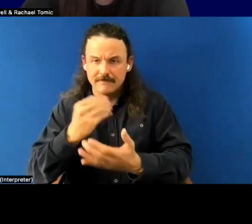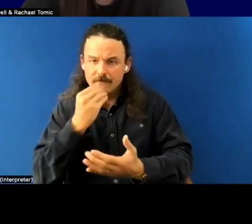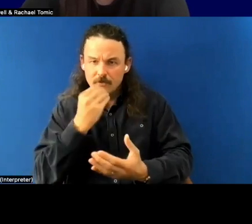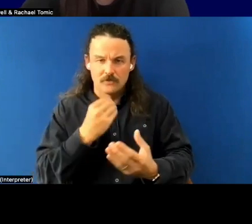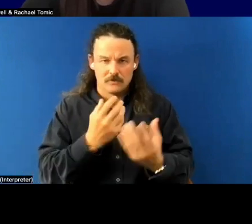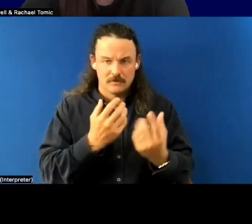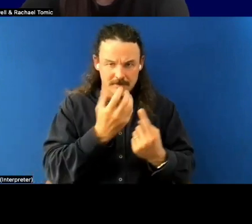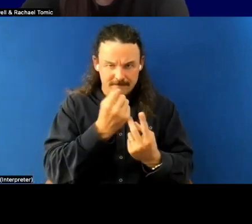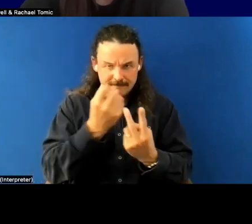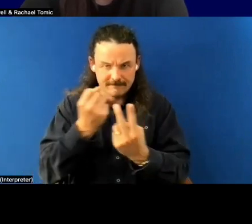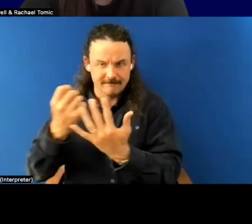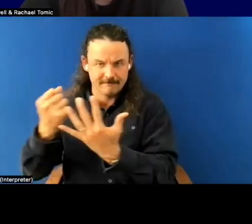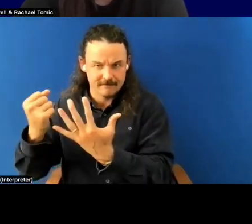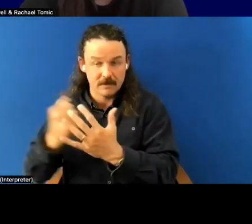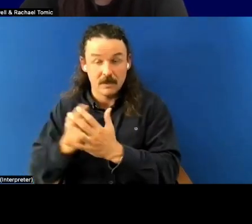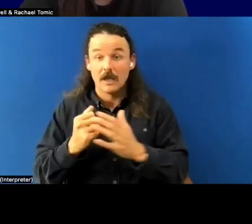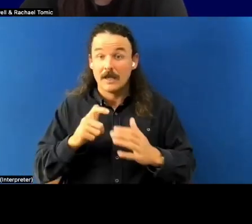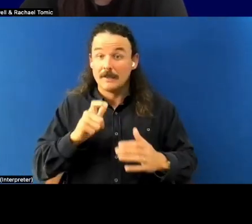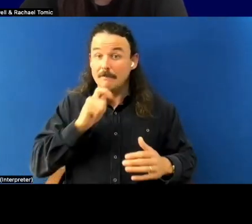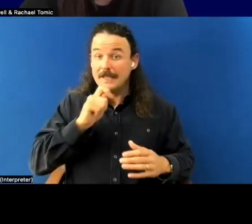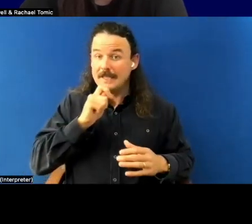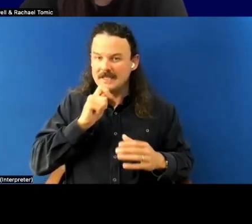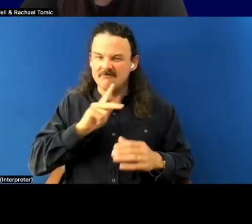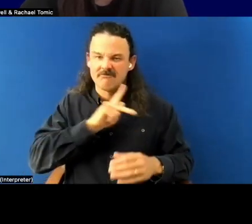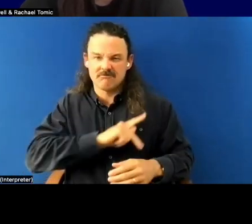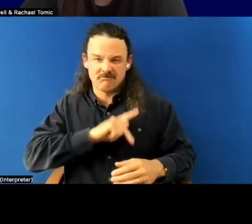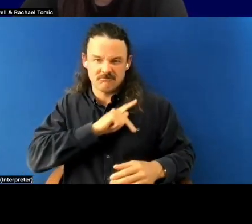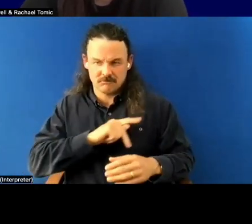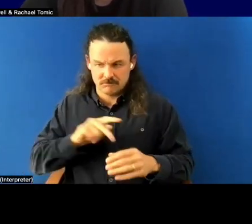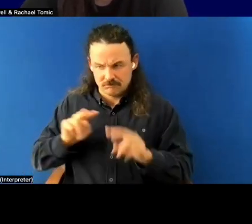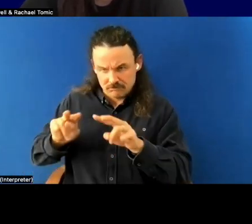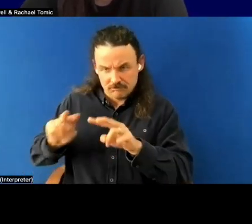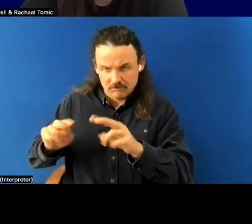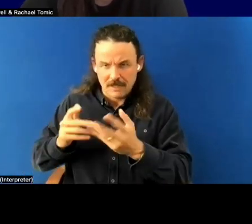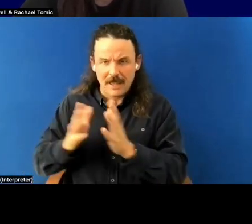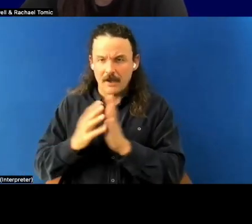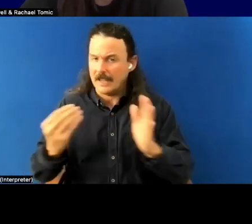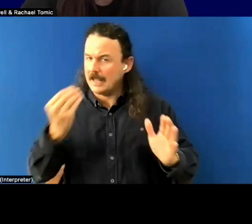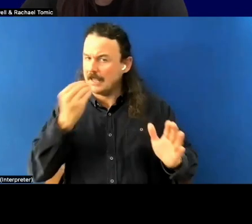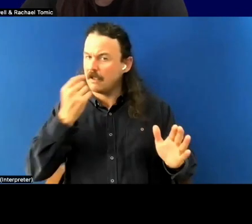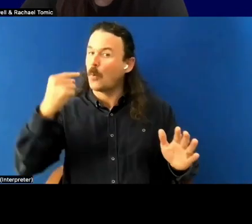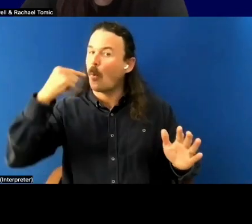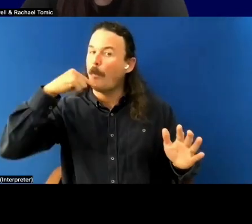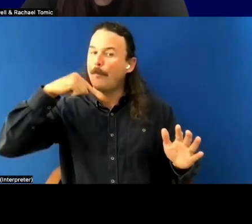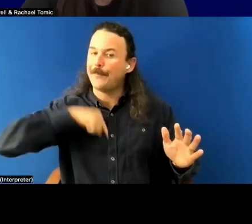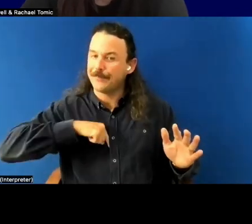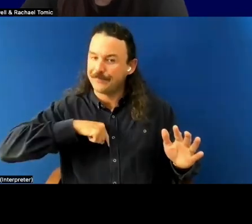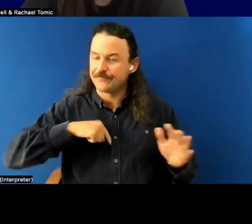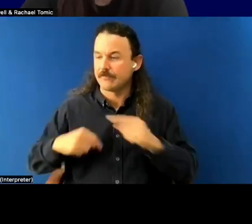swallowing and established a mealtime management plan so that we were sure that the activity